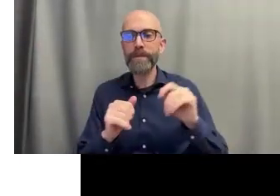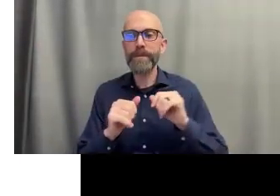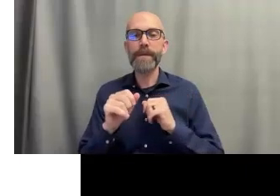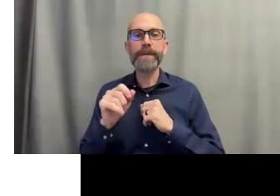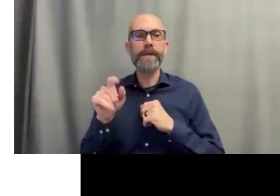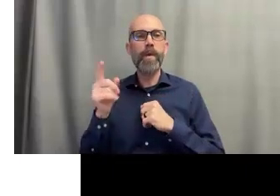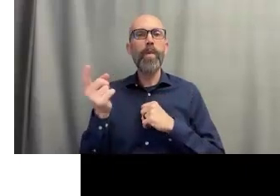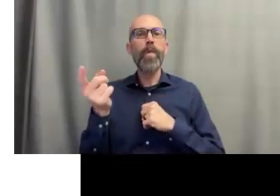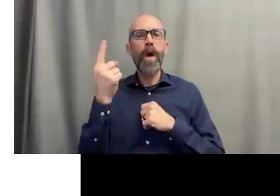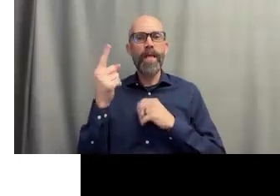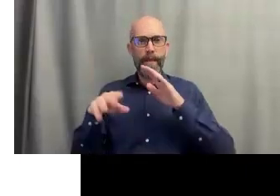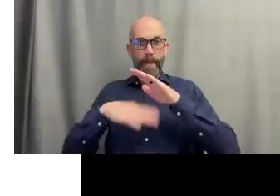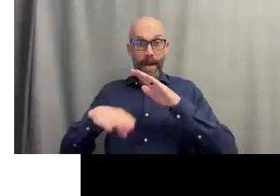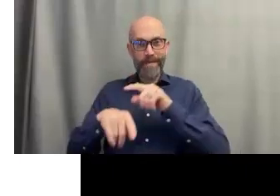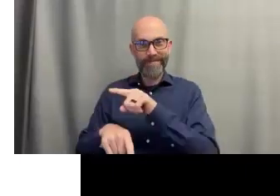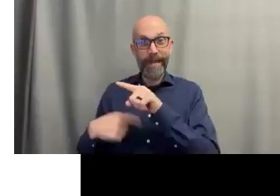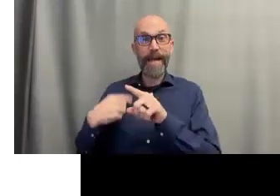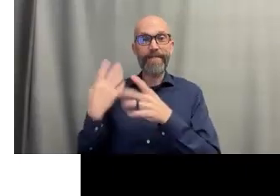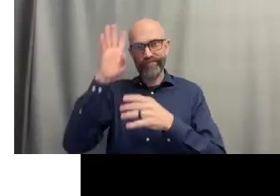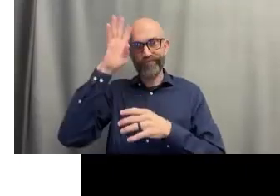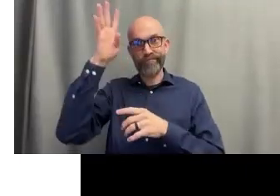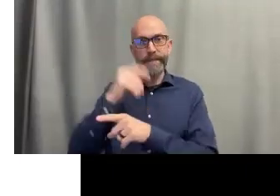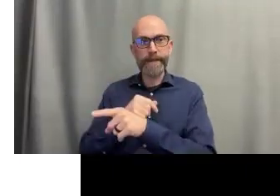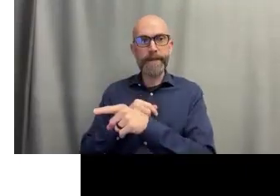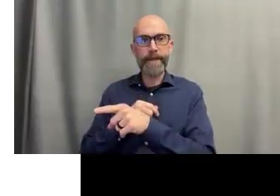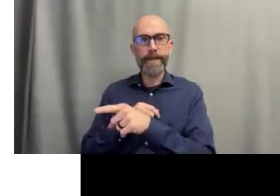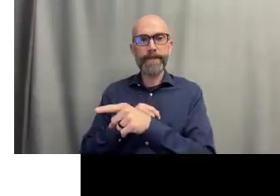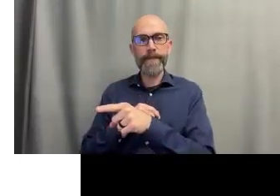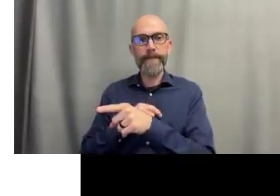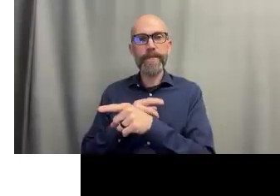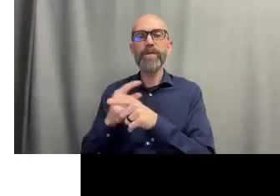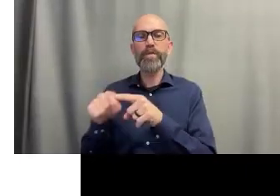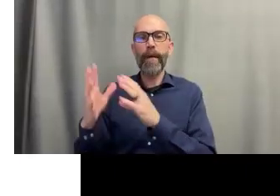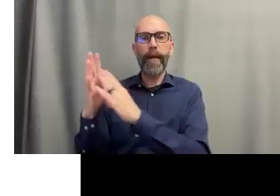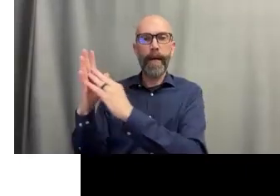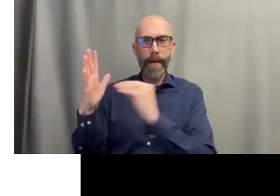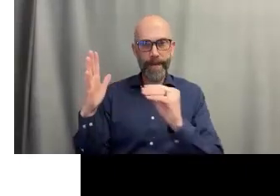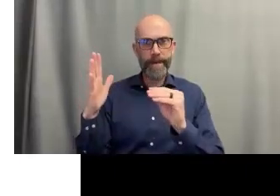of one on the bottom that I created. You can just copy that and just paste it